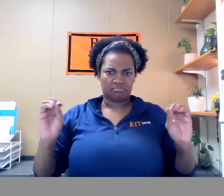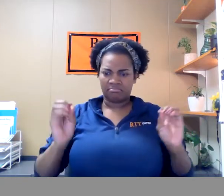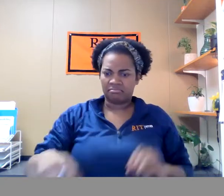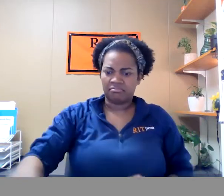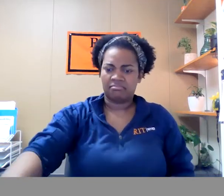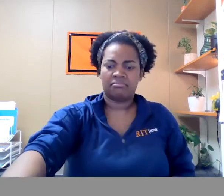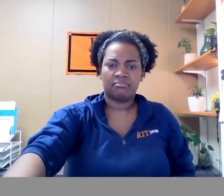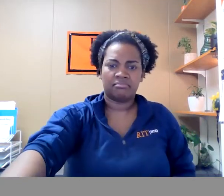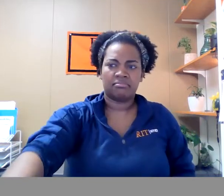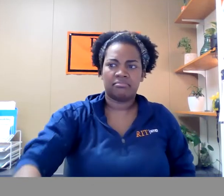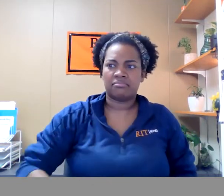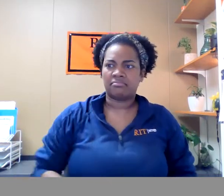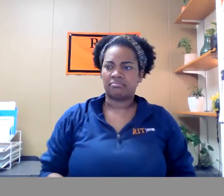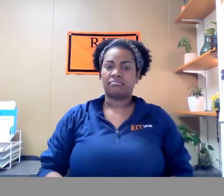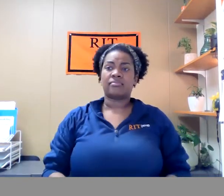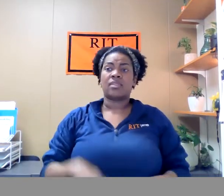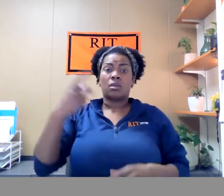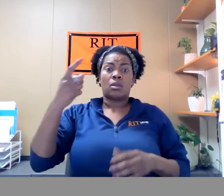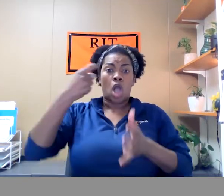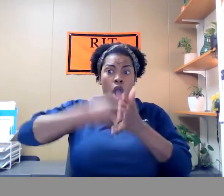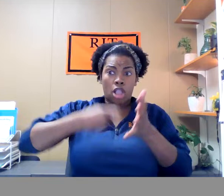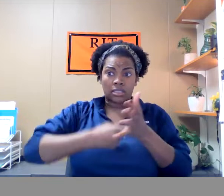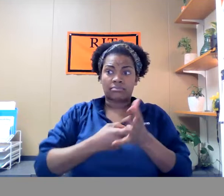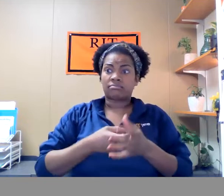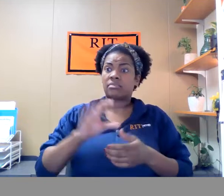And so none of that is emphasized, and that is a problem.